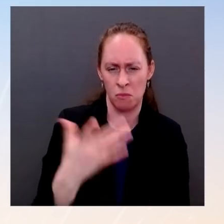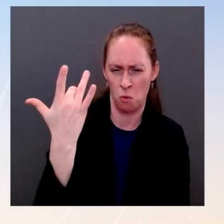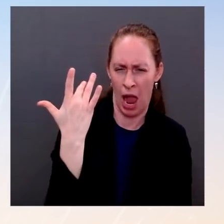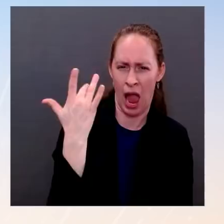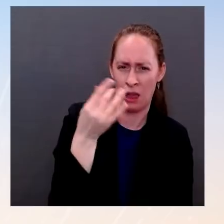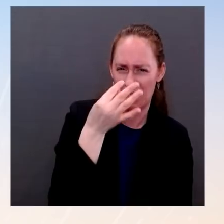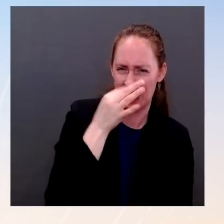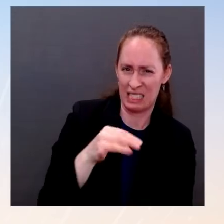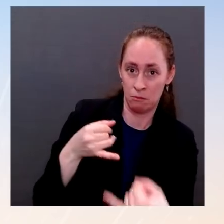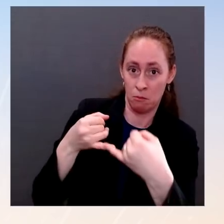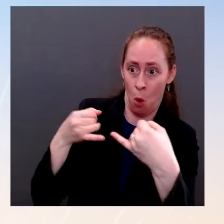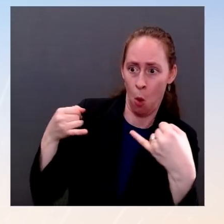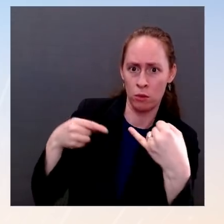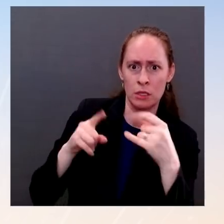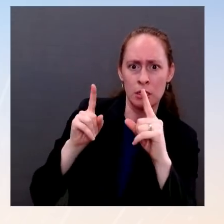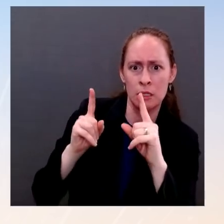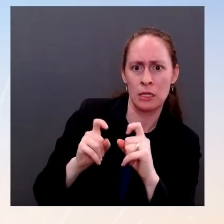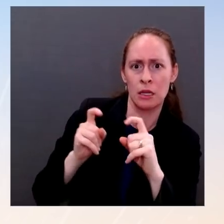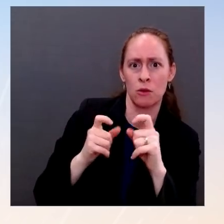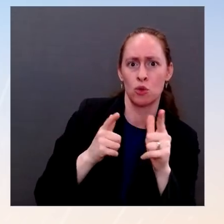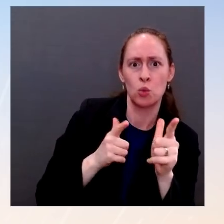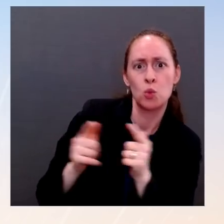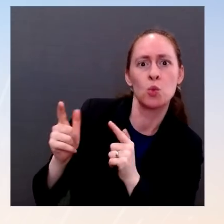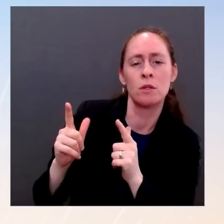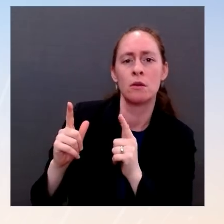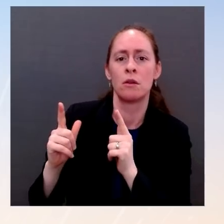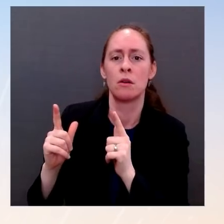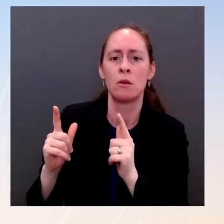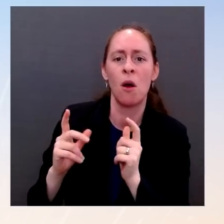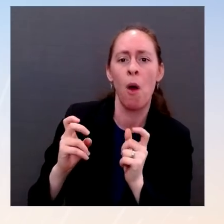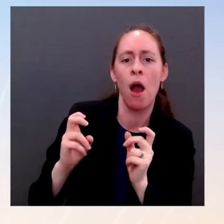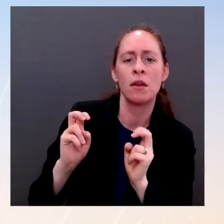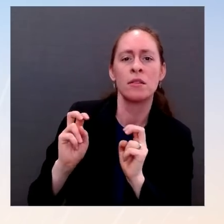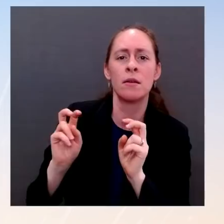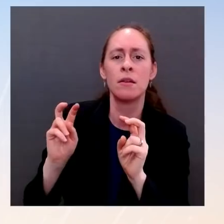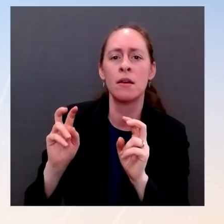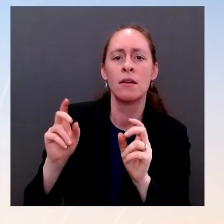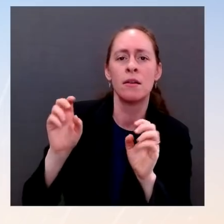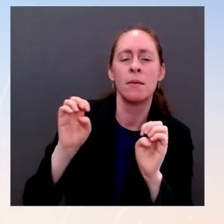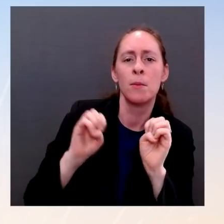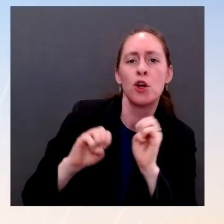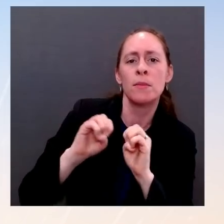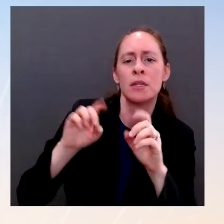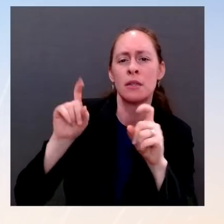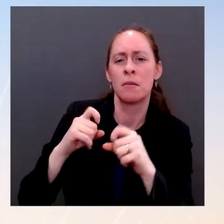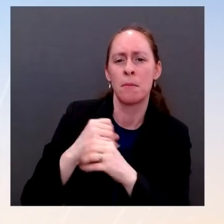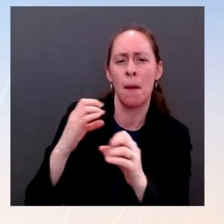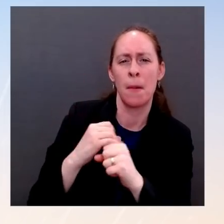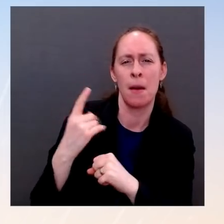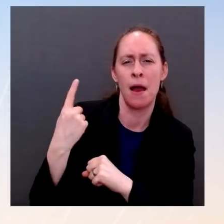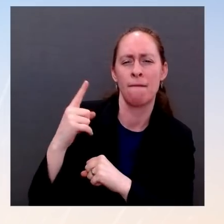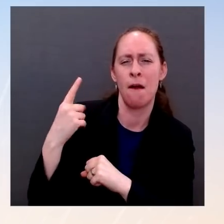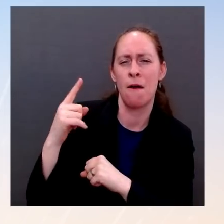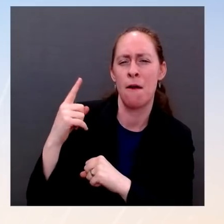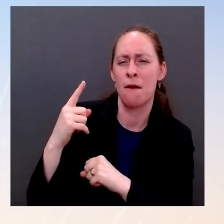Obviously, that would not be a positive step at this point in time. The Press: And so you have conveyed that privately to the Ukrainians or ? Ms. Psaki: We have -- we have conveyed that,